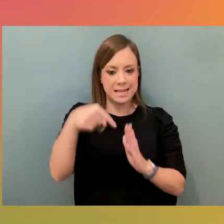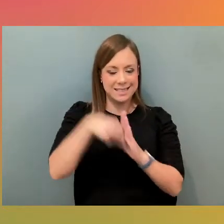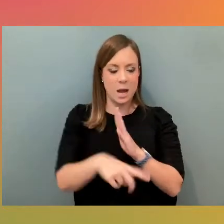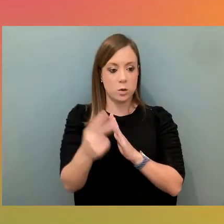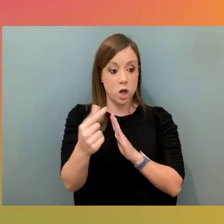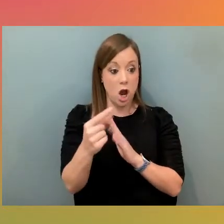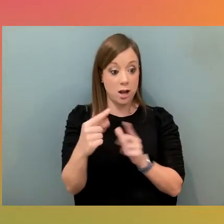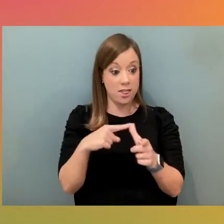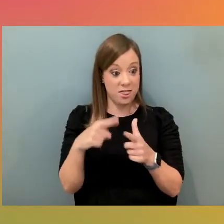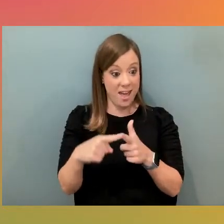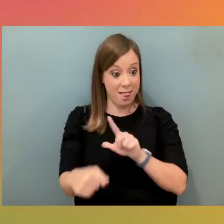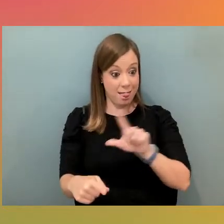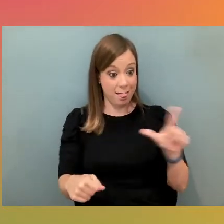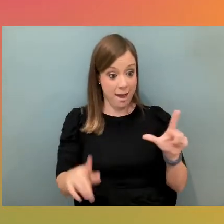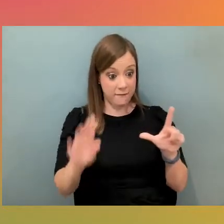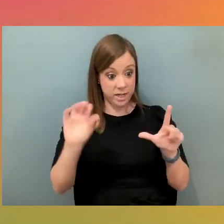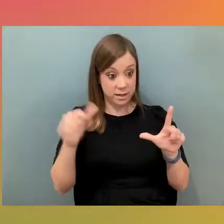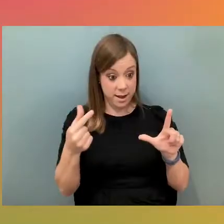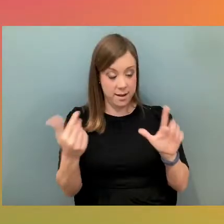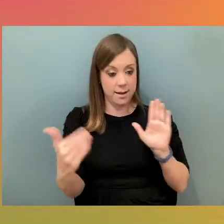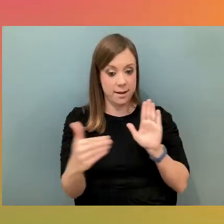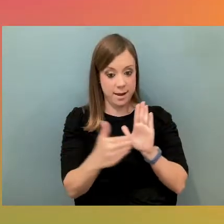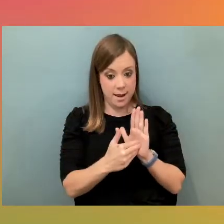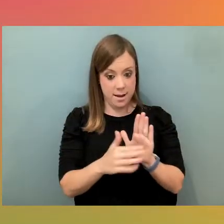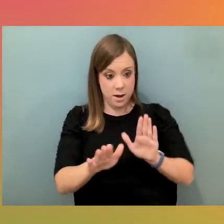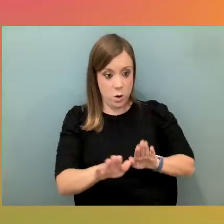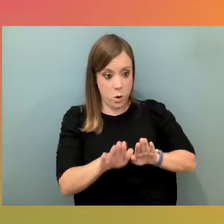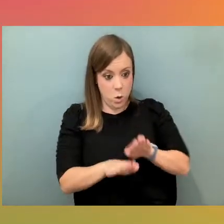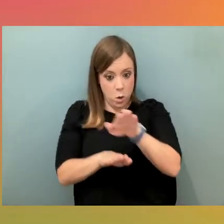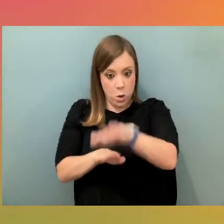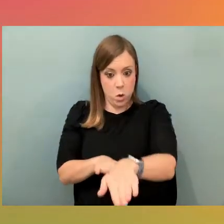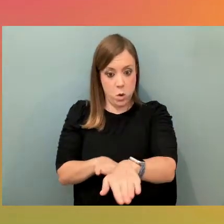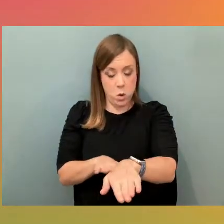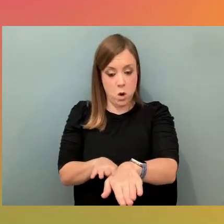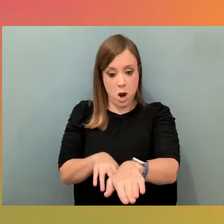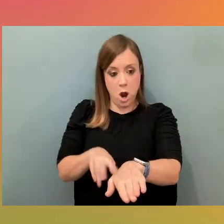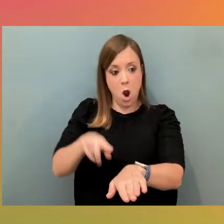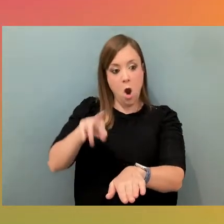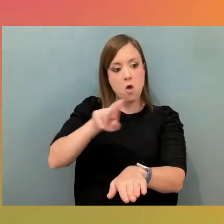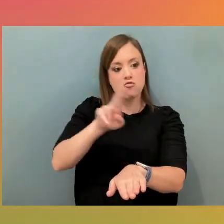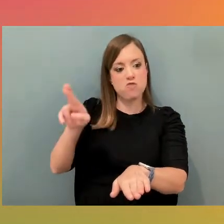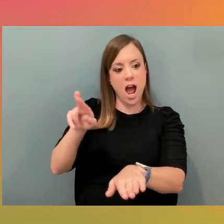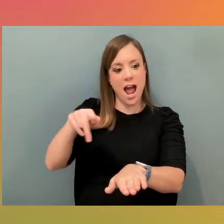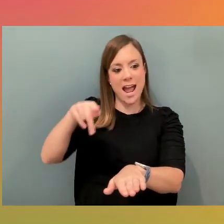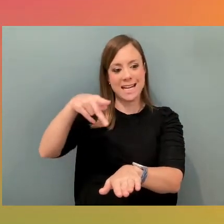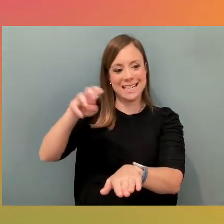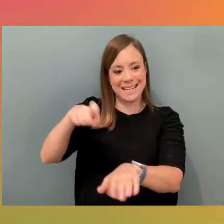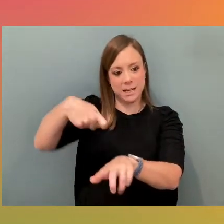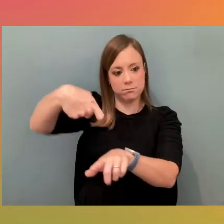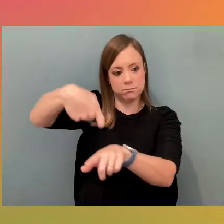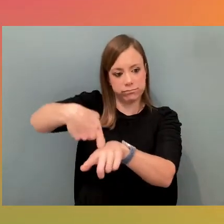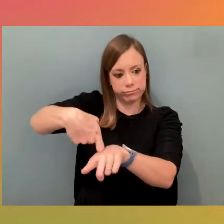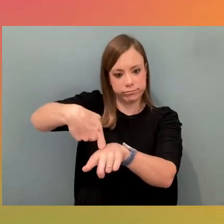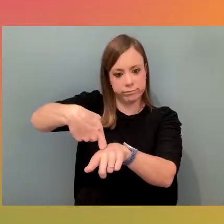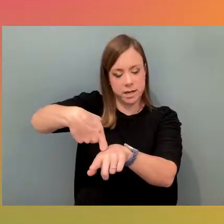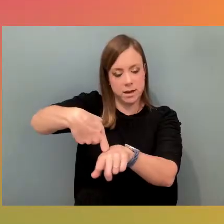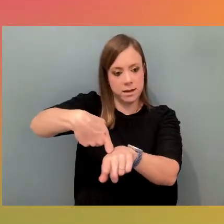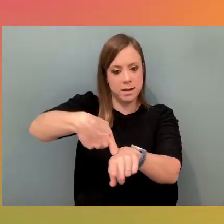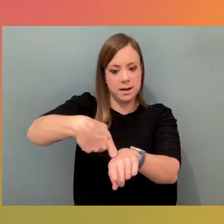EXHALE DOWNWARD FACING DOG AND THEN LIFT YOUR LEFT LEG UP AGAIN. STEP YOUR FOOT FORWARD, YOUR